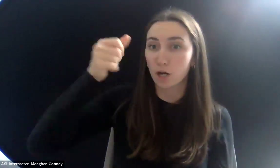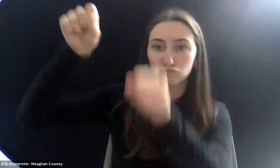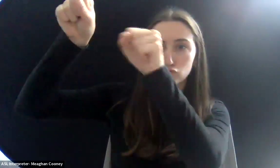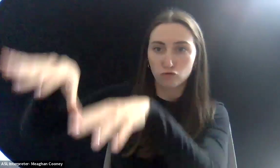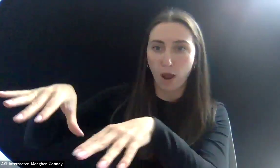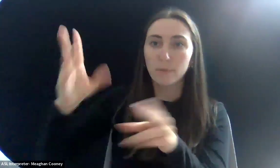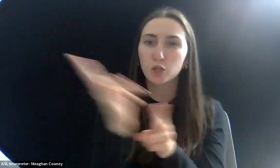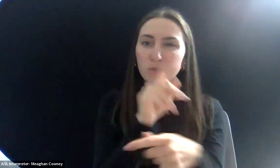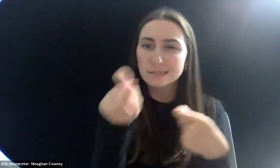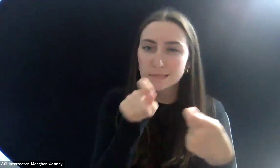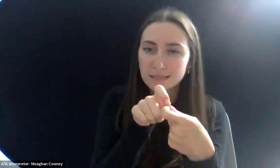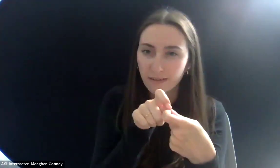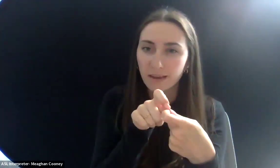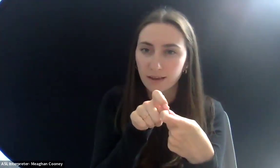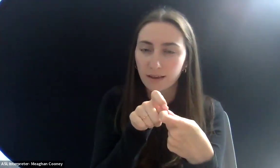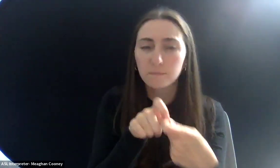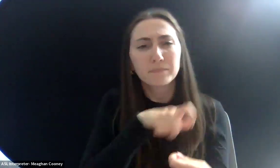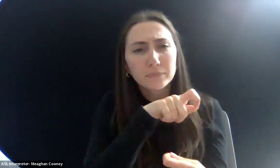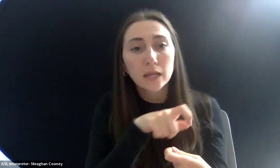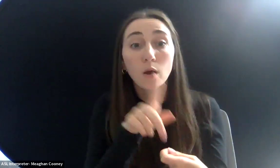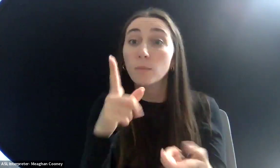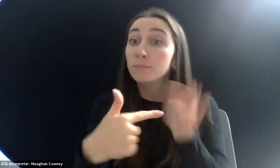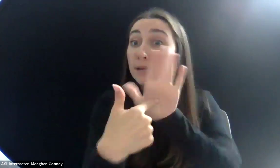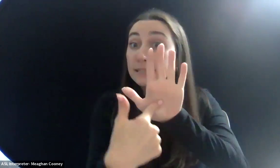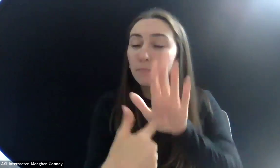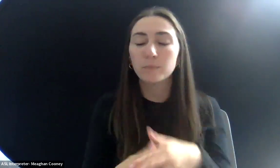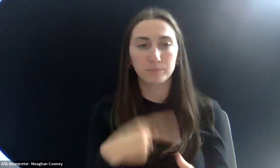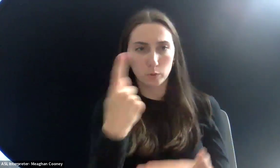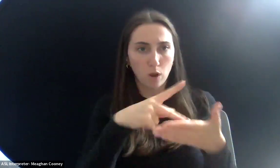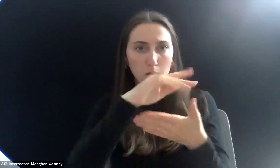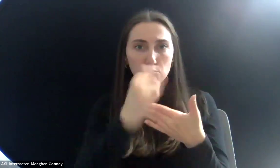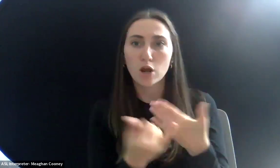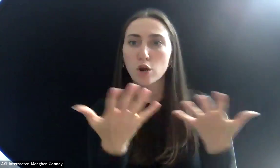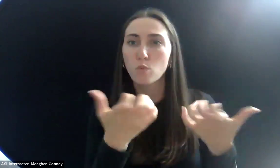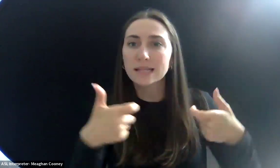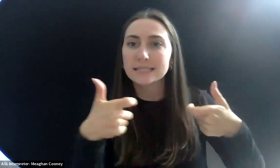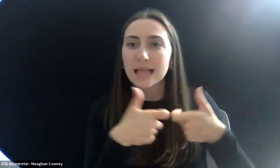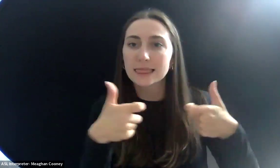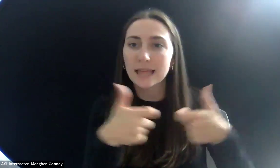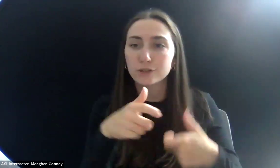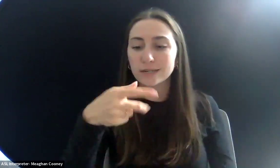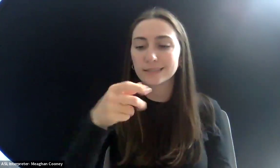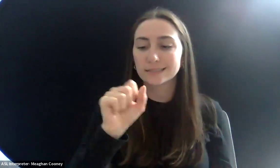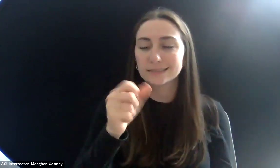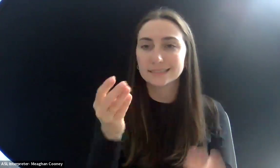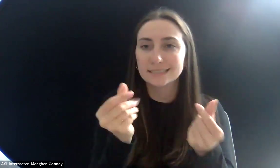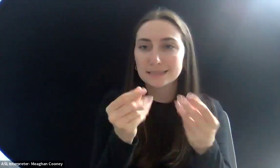So for example, if a project is committing to electrification of space heating, then that would be identified as a commitment.